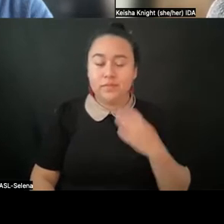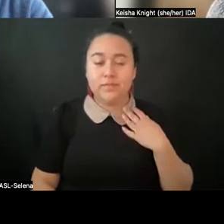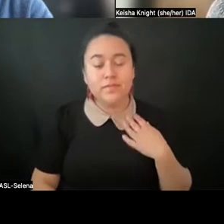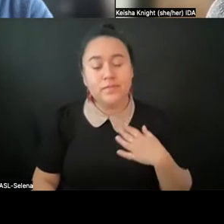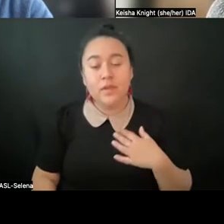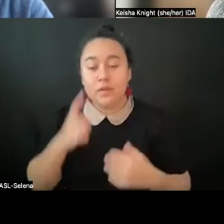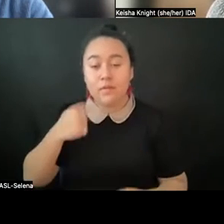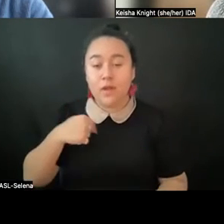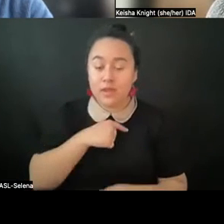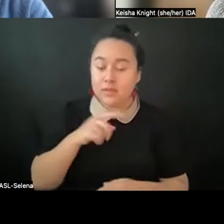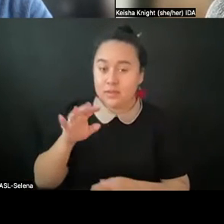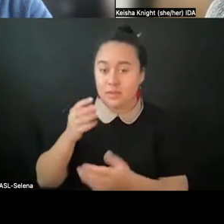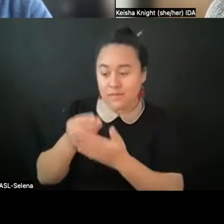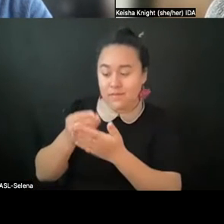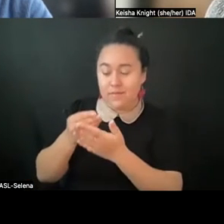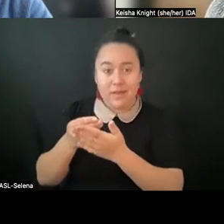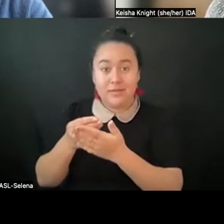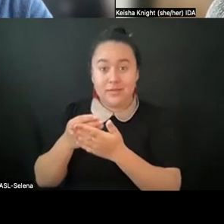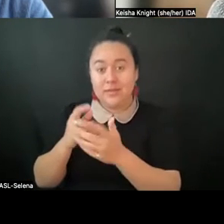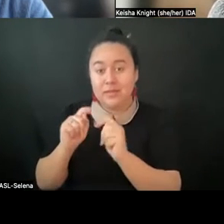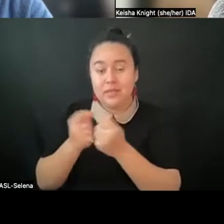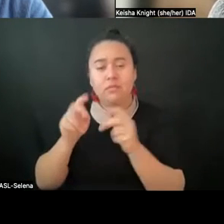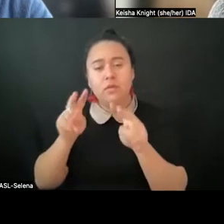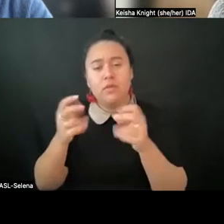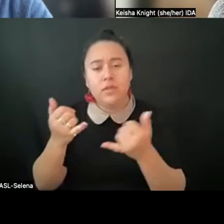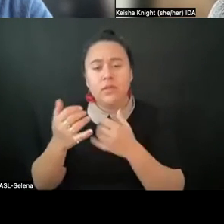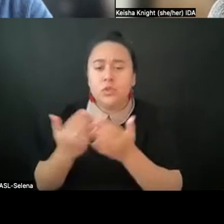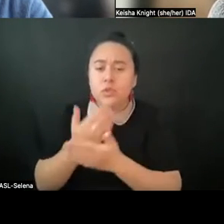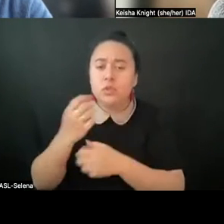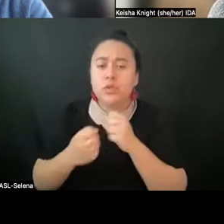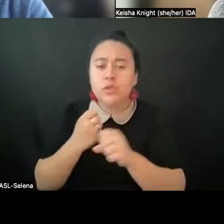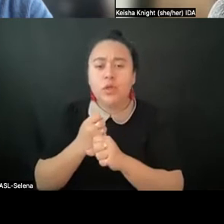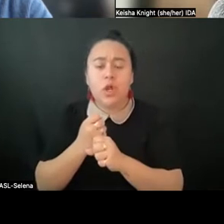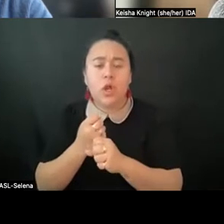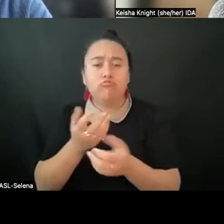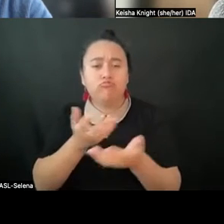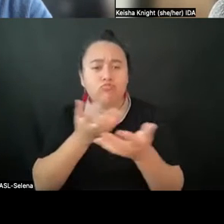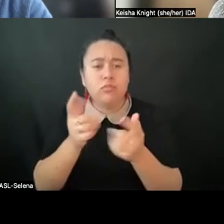We are looking forward to this new year of getting to know more filmmakers, your work and more creative ways to advocate for artists.